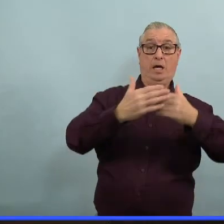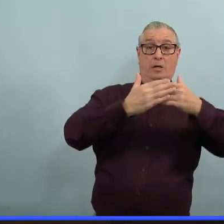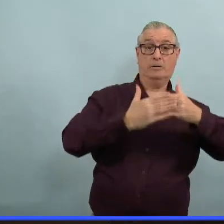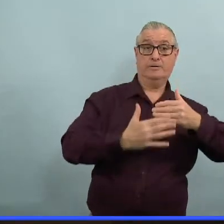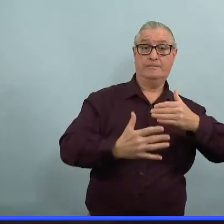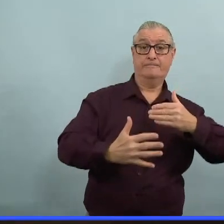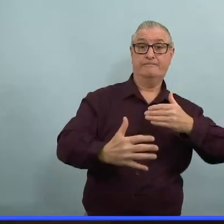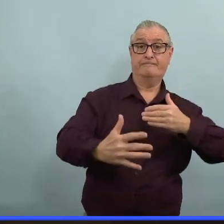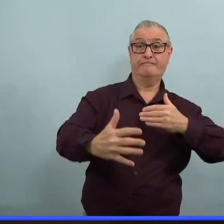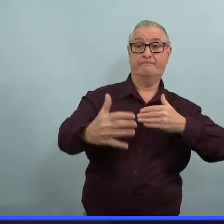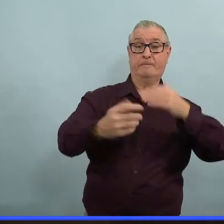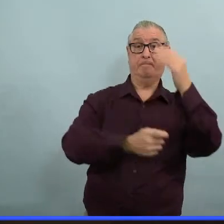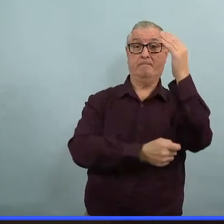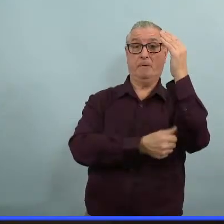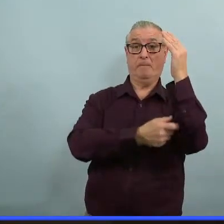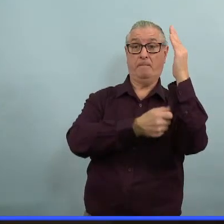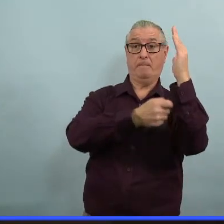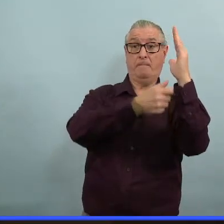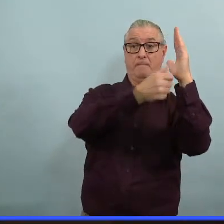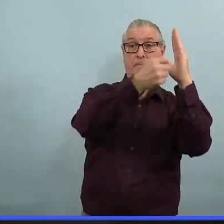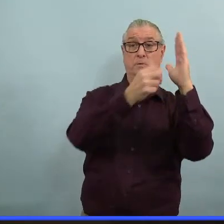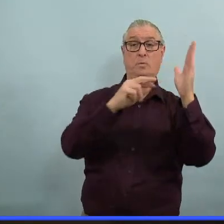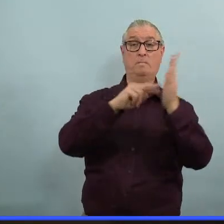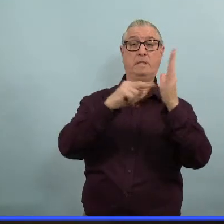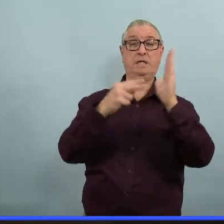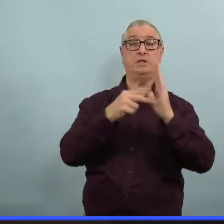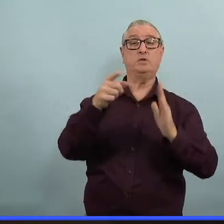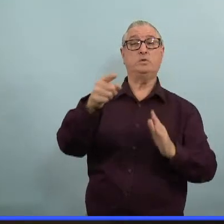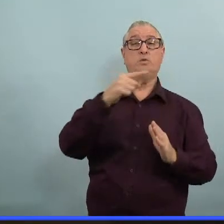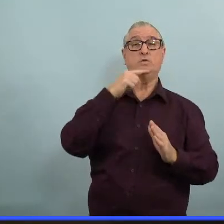uh need to take that responsibility into their own hands and it's not being put on